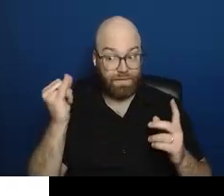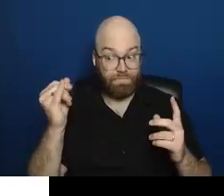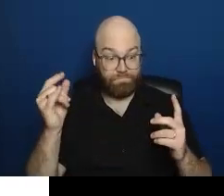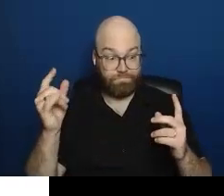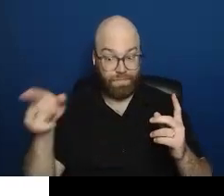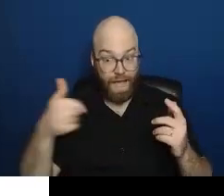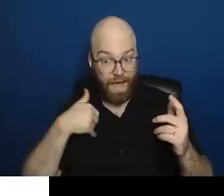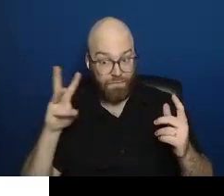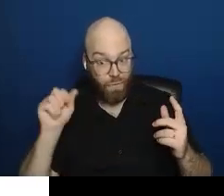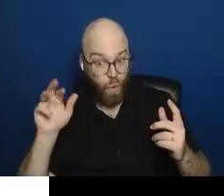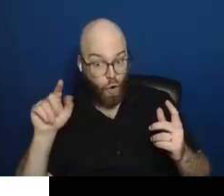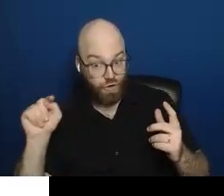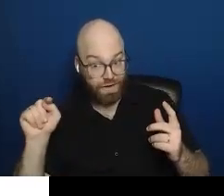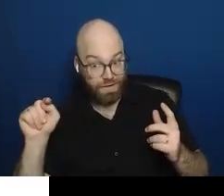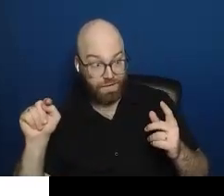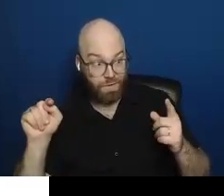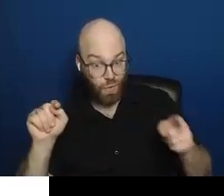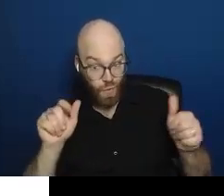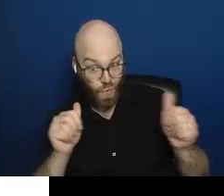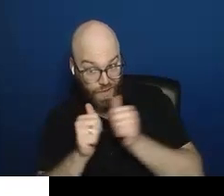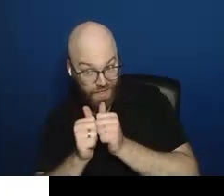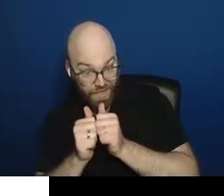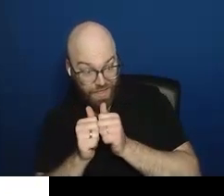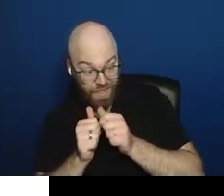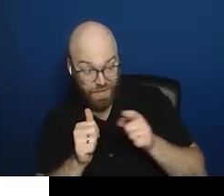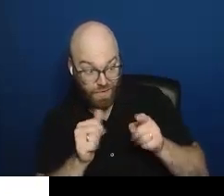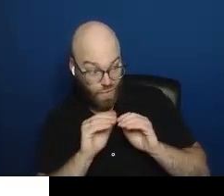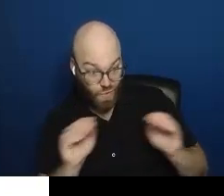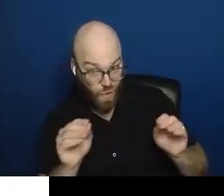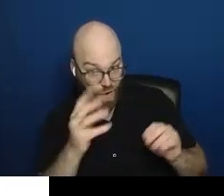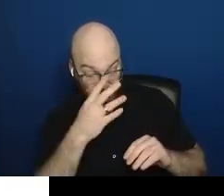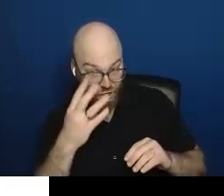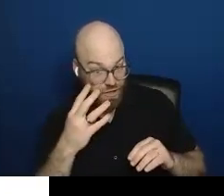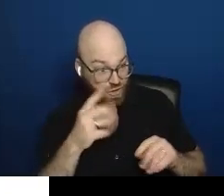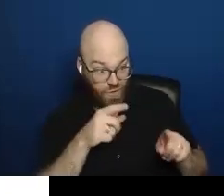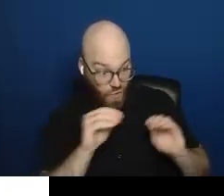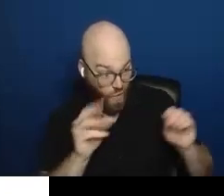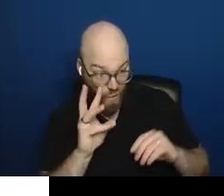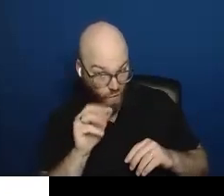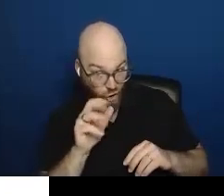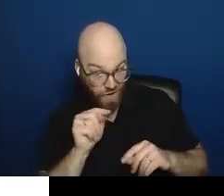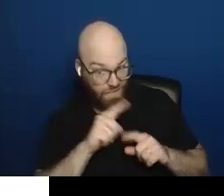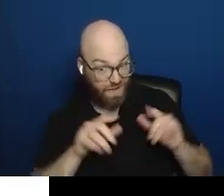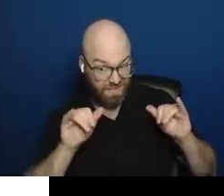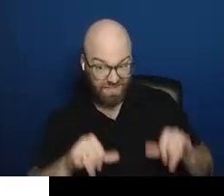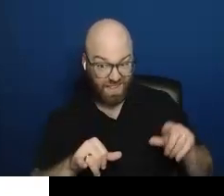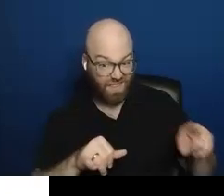and you're with that person and you didn't. There was no warrant on you, but you don't have status you could get picked up too,